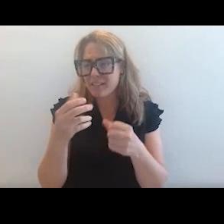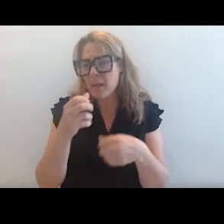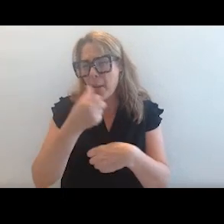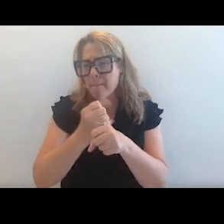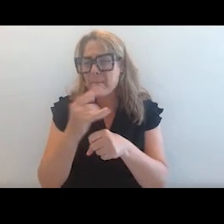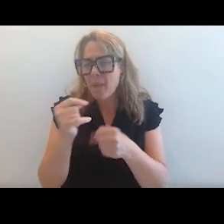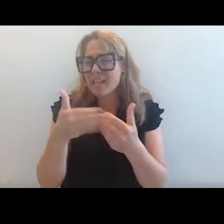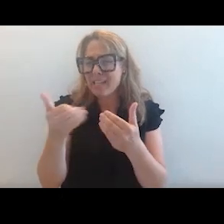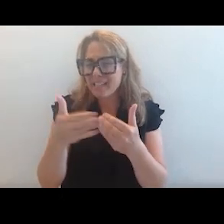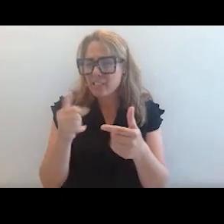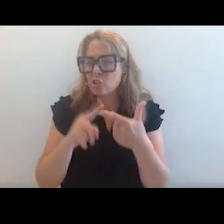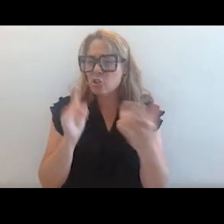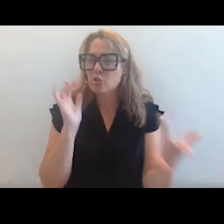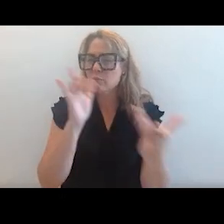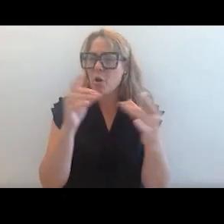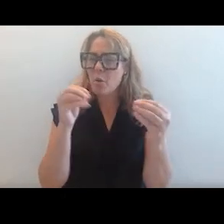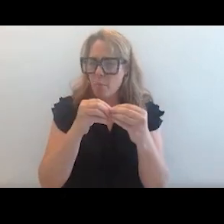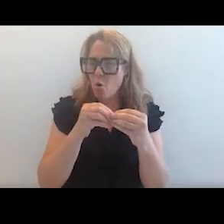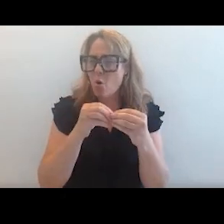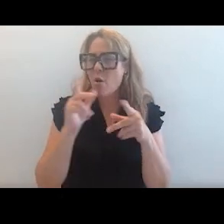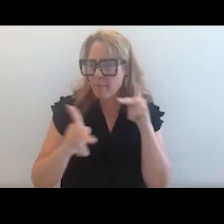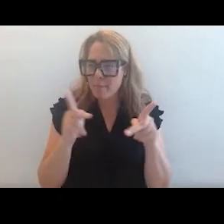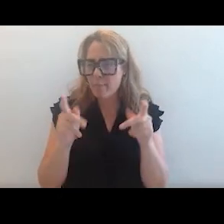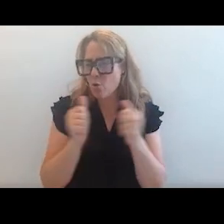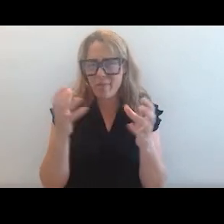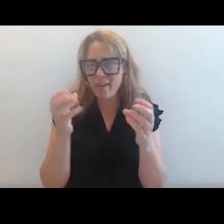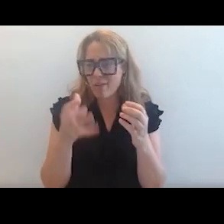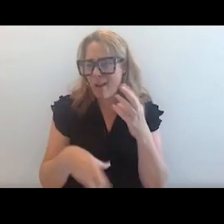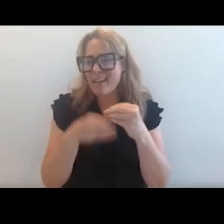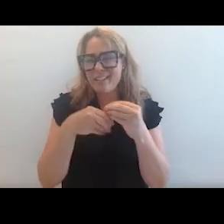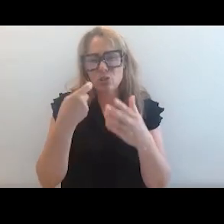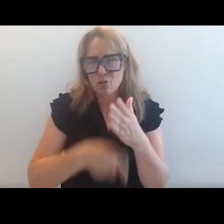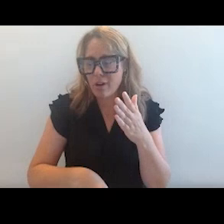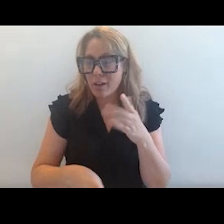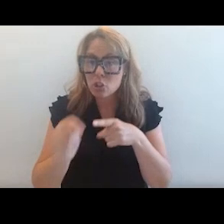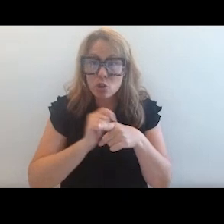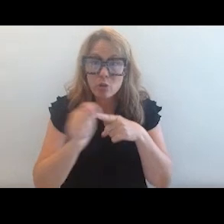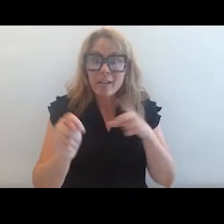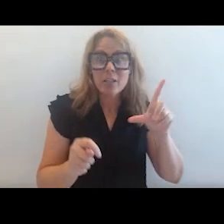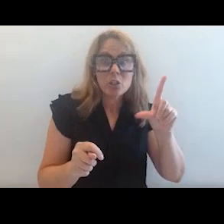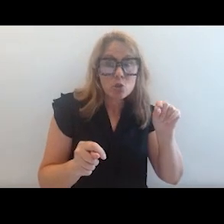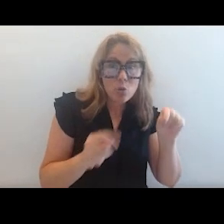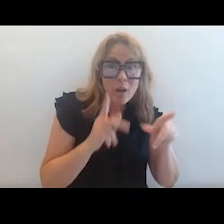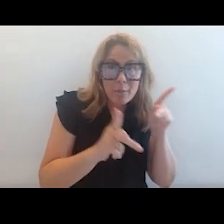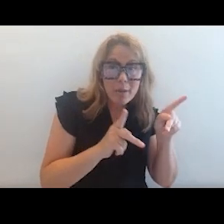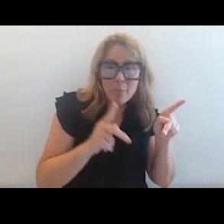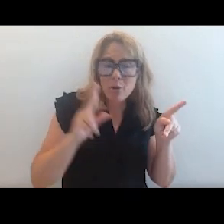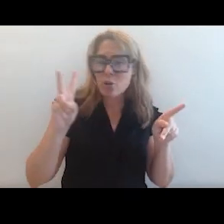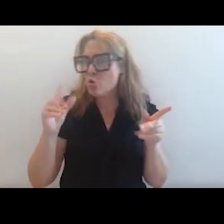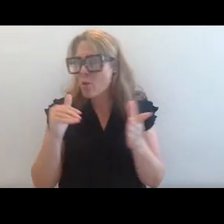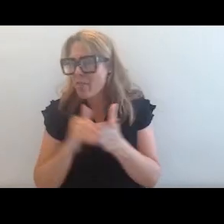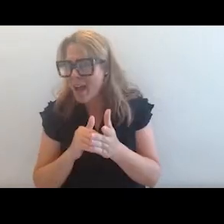a proportional increase in cost or effort. Whether you're training 20 people or 2,000,